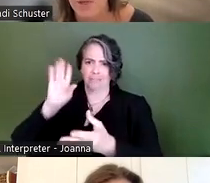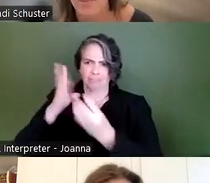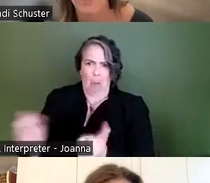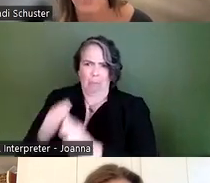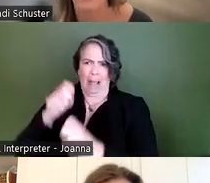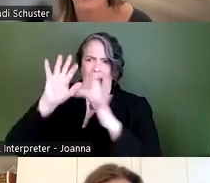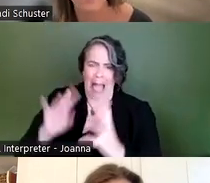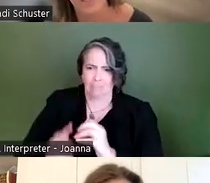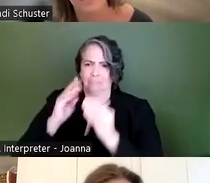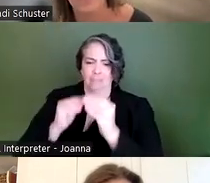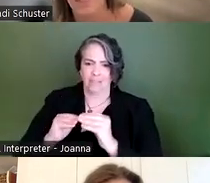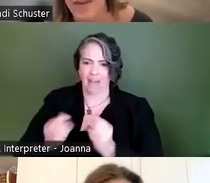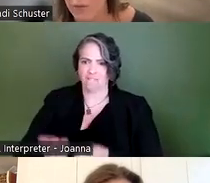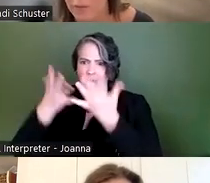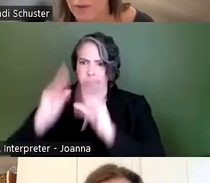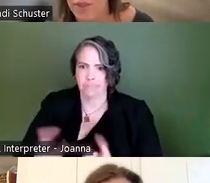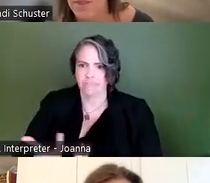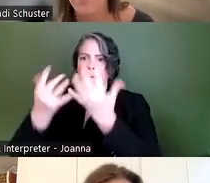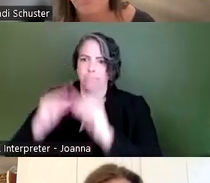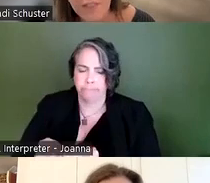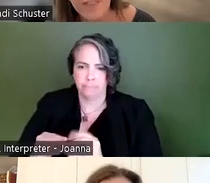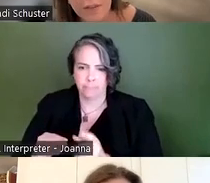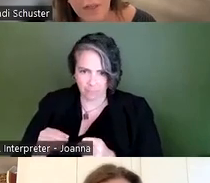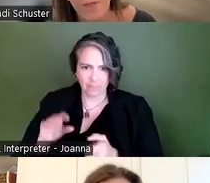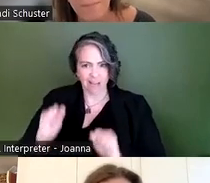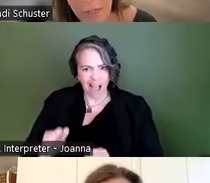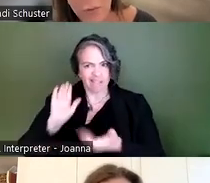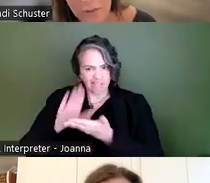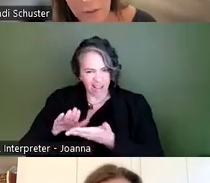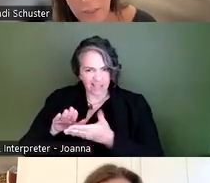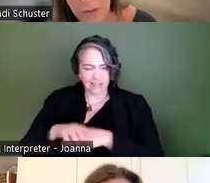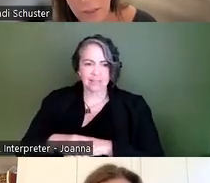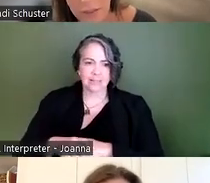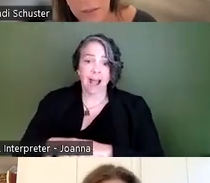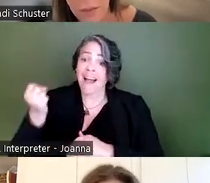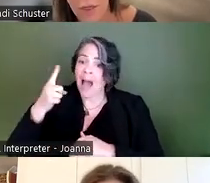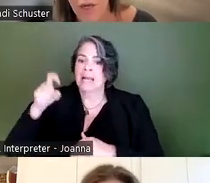implementation is sustainable and equitable. Funding is going to be a major facilitator here.